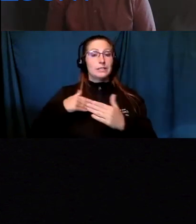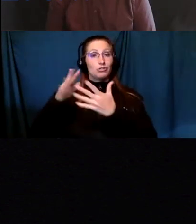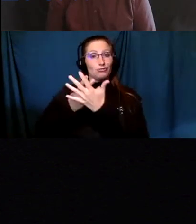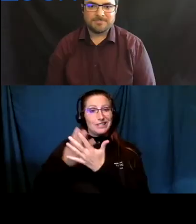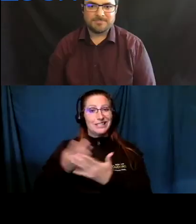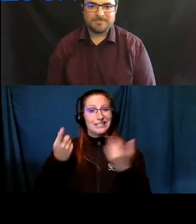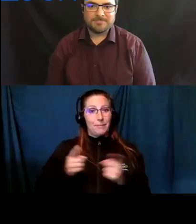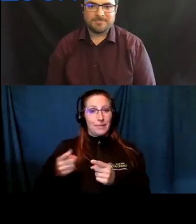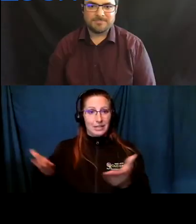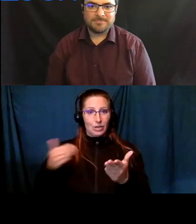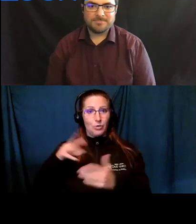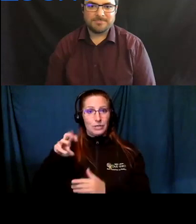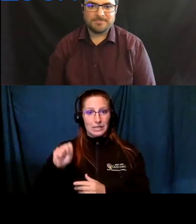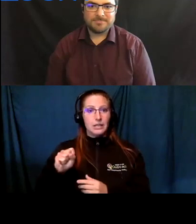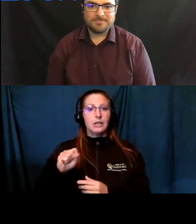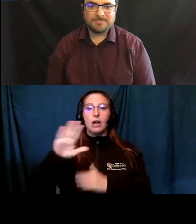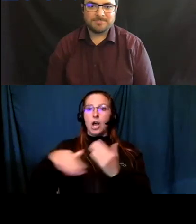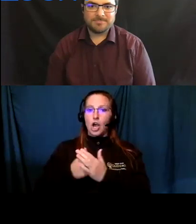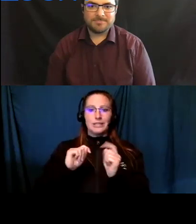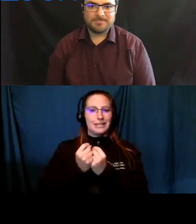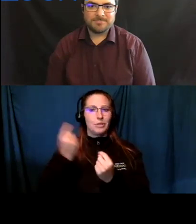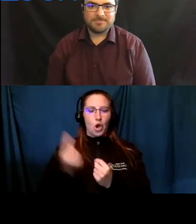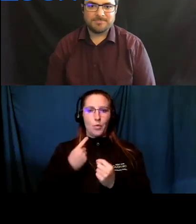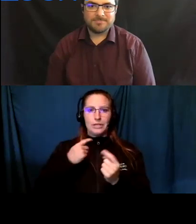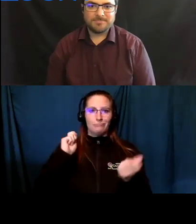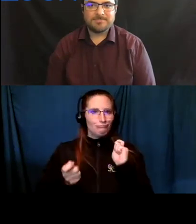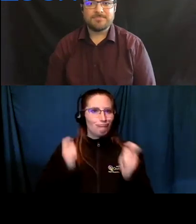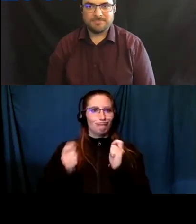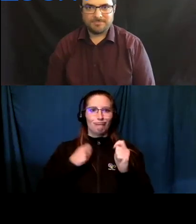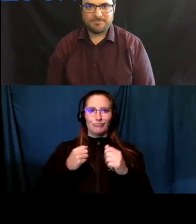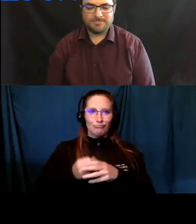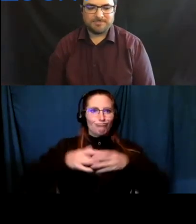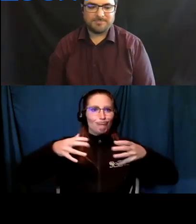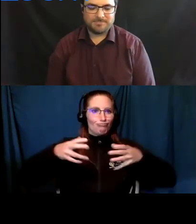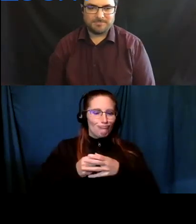evolving, our team is evolving, so we're really happy to just give you the state of affairs